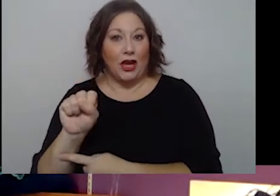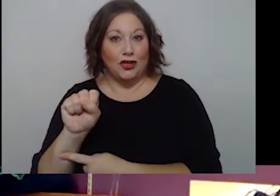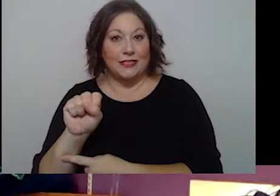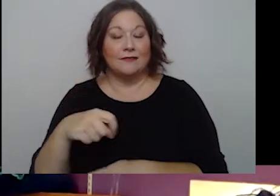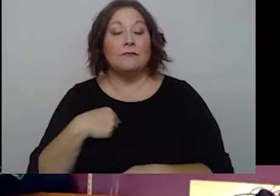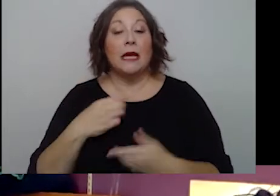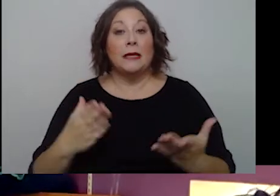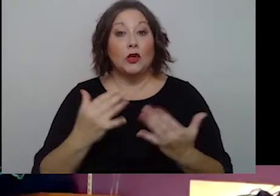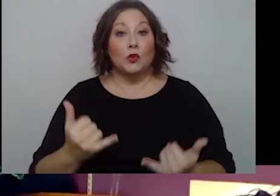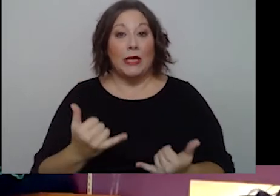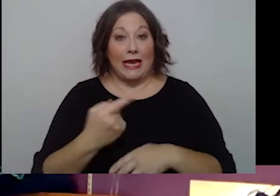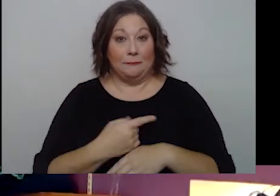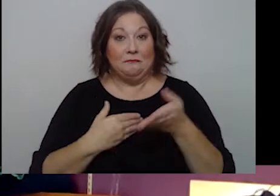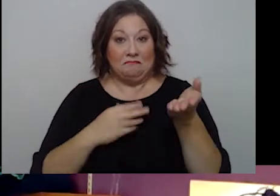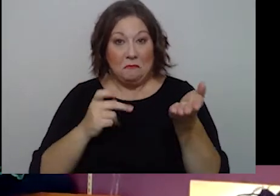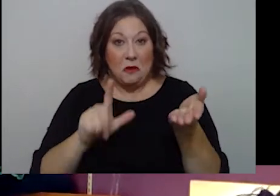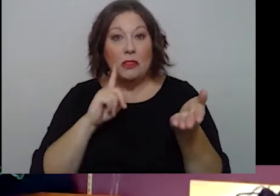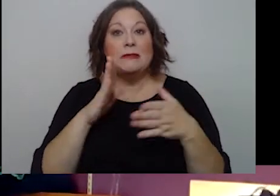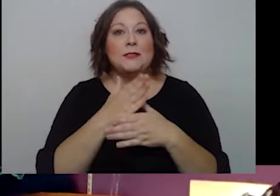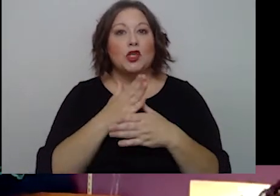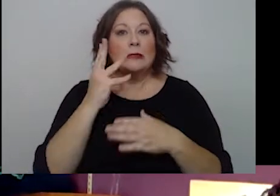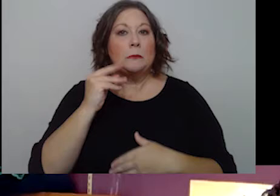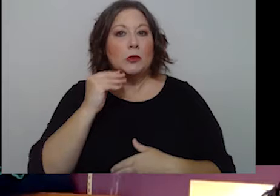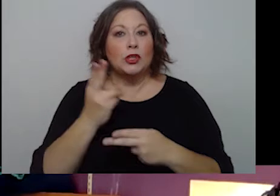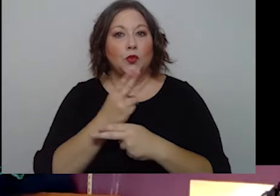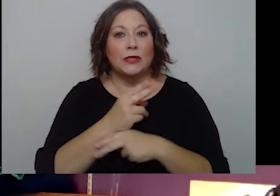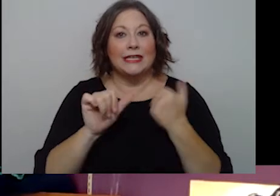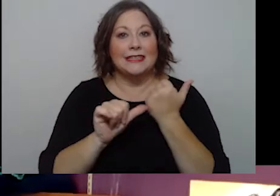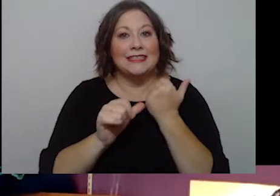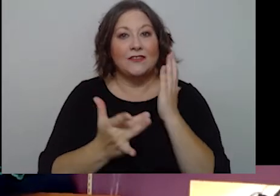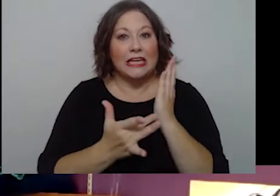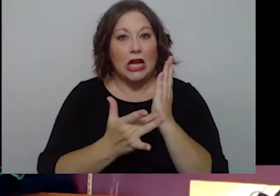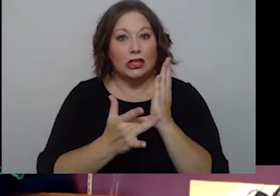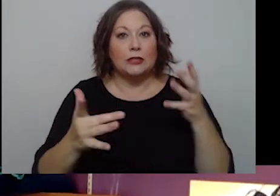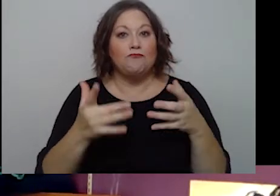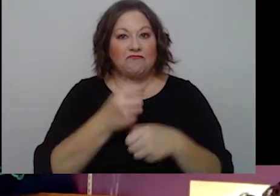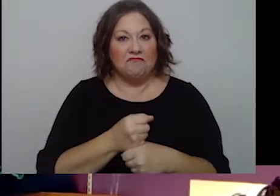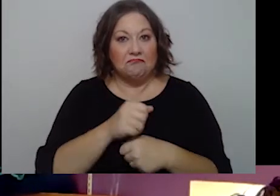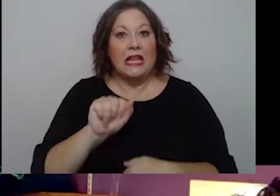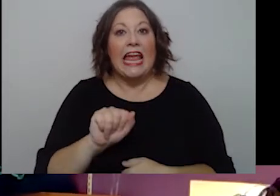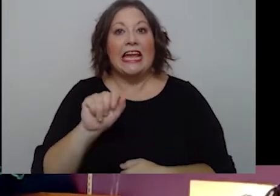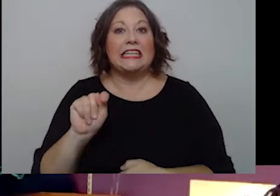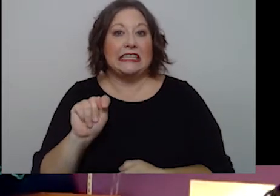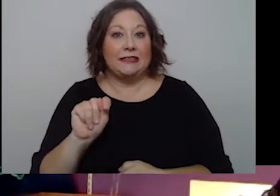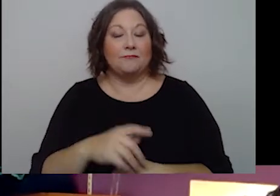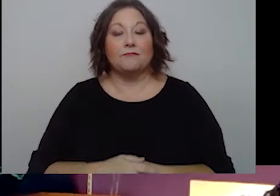and I'm here today with Paul, who will be sharing his experiences with assistive technology, also known as AT.